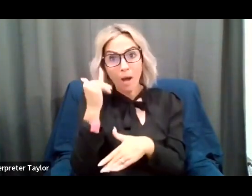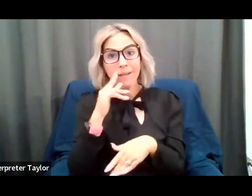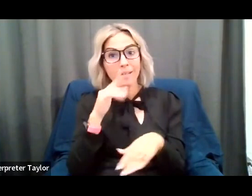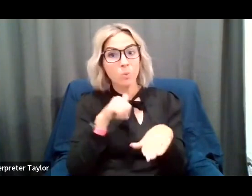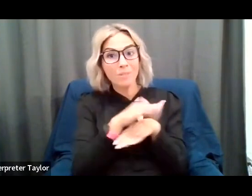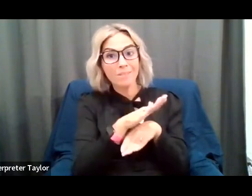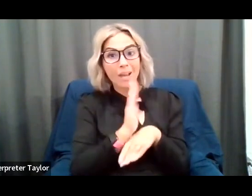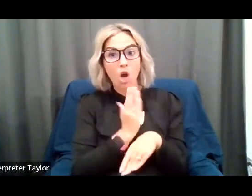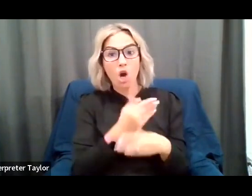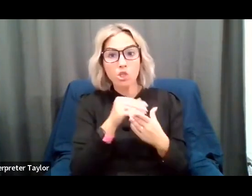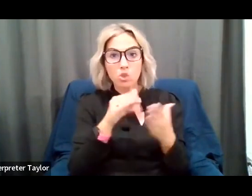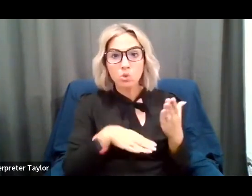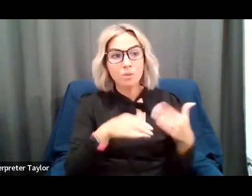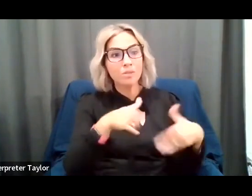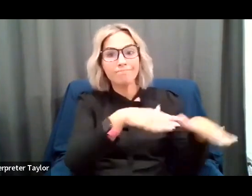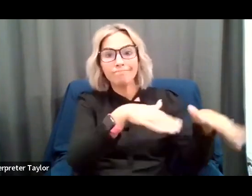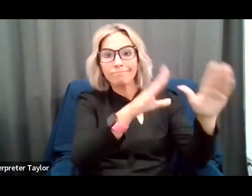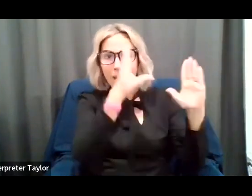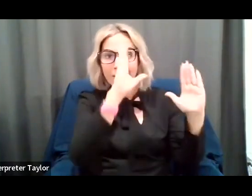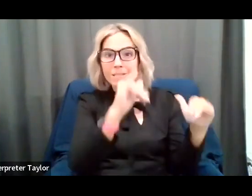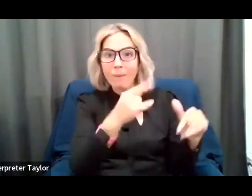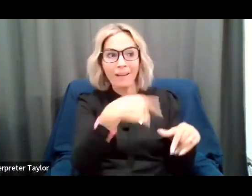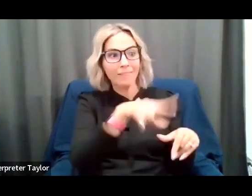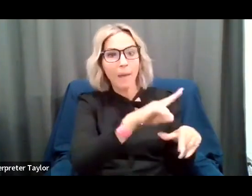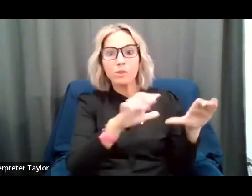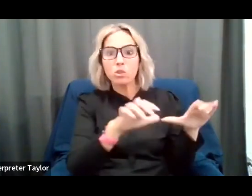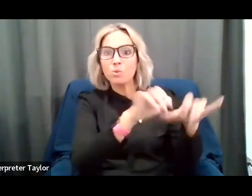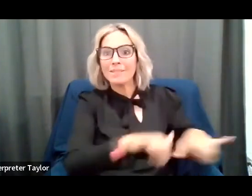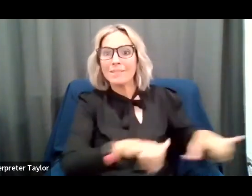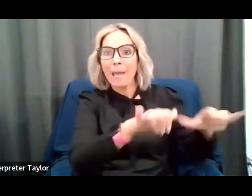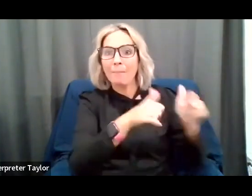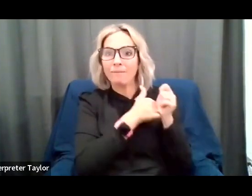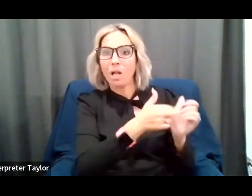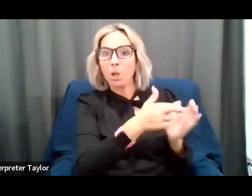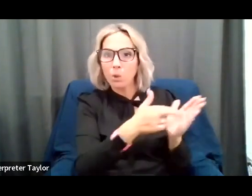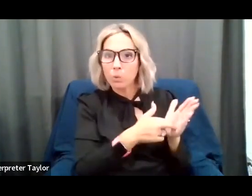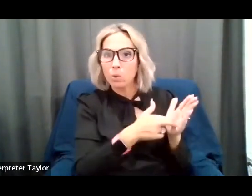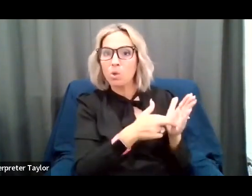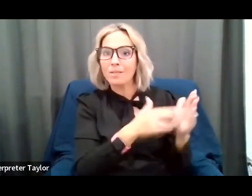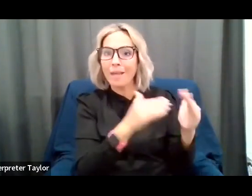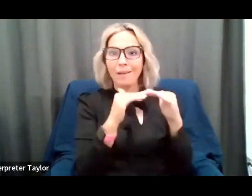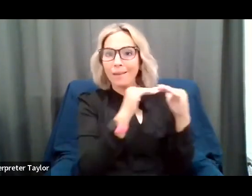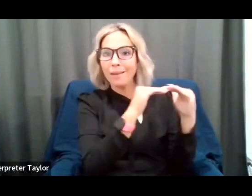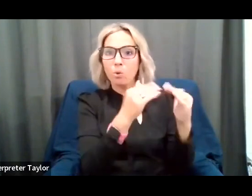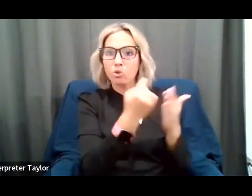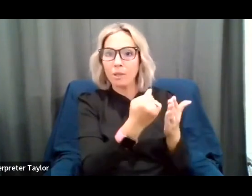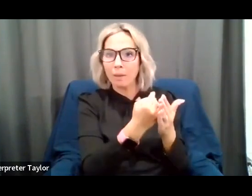out and expect them to treat others the same and abide by the rules that we feel that we all should live according to.